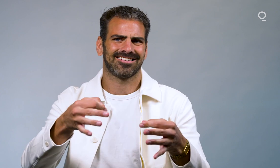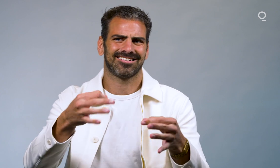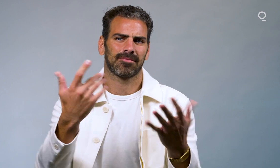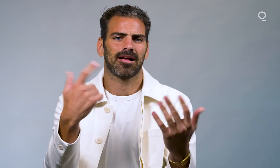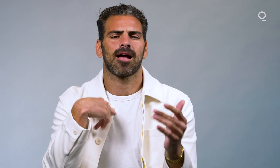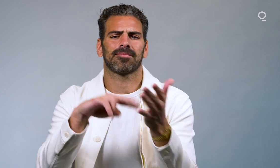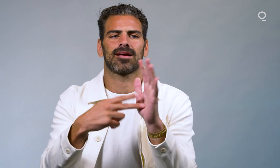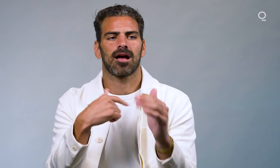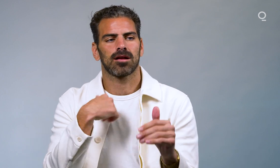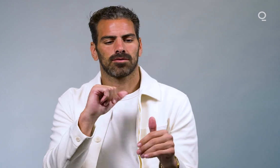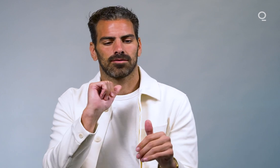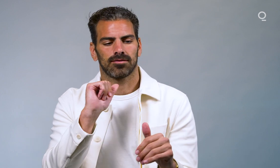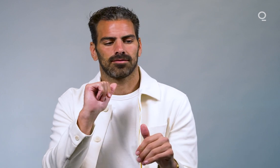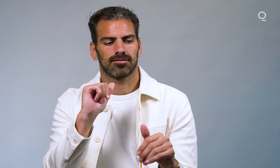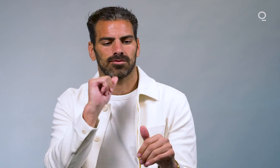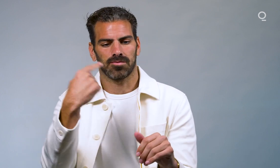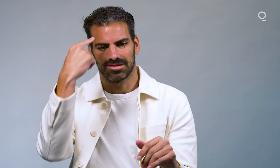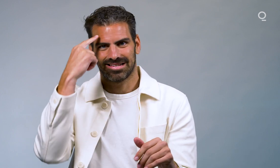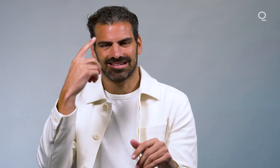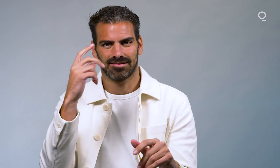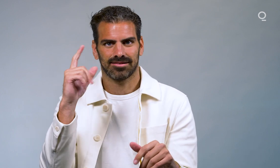Definitely, definitely. I mean,